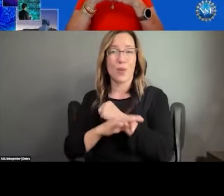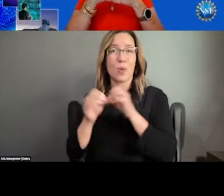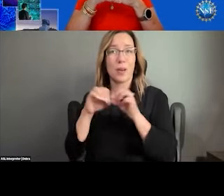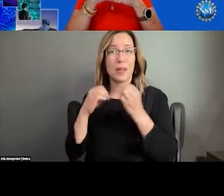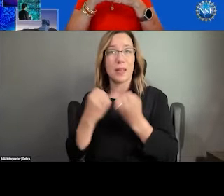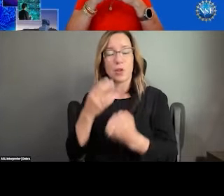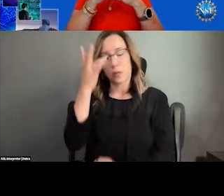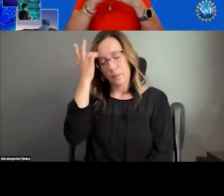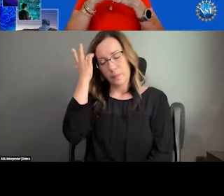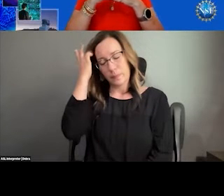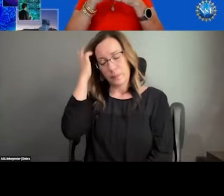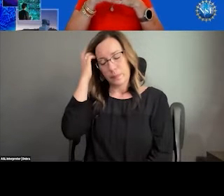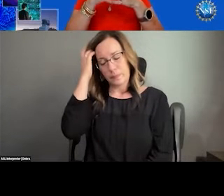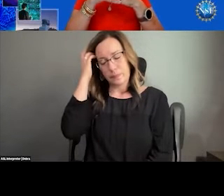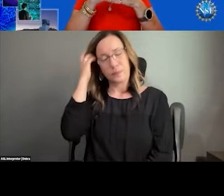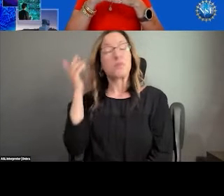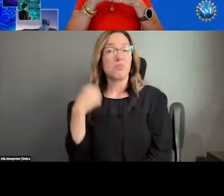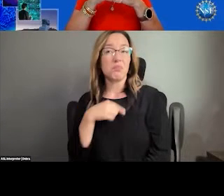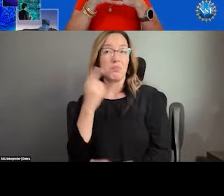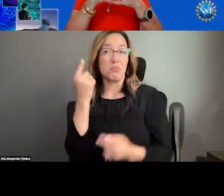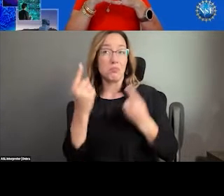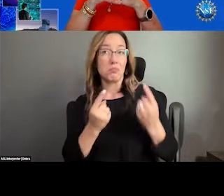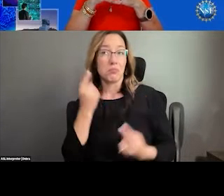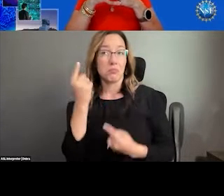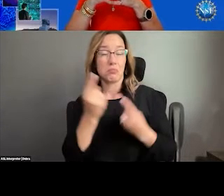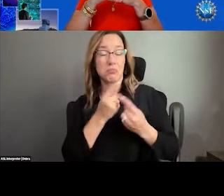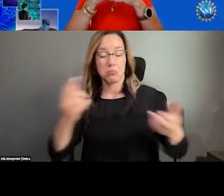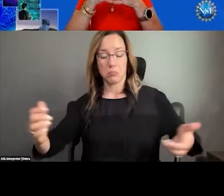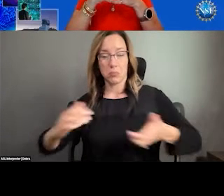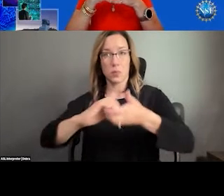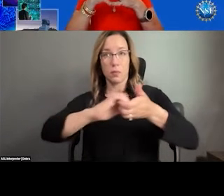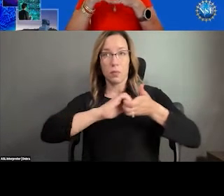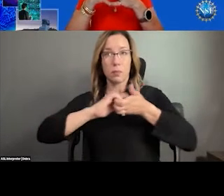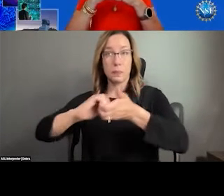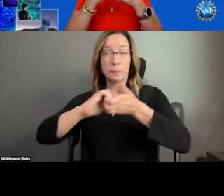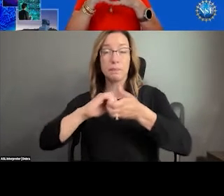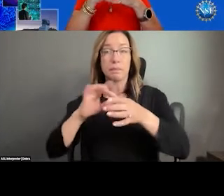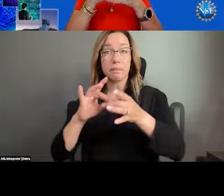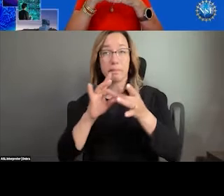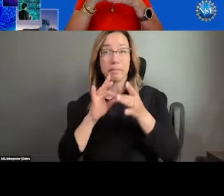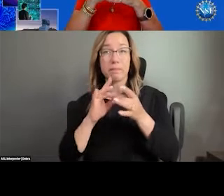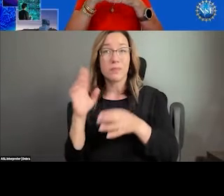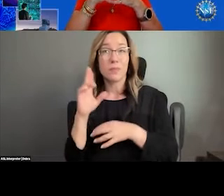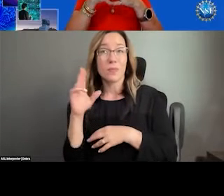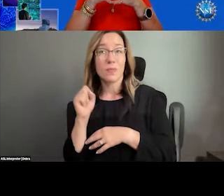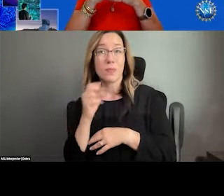NSF will consider proposals for cooperative projects involving US and foreign organizations,